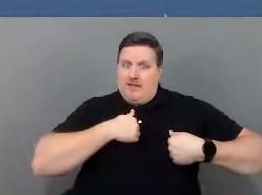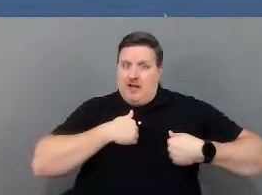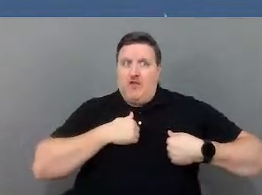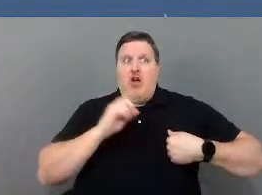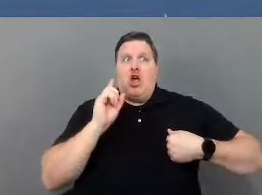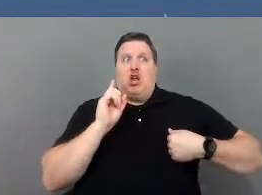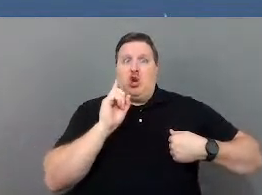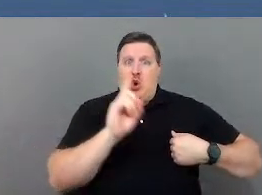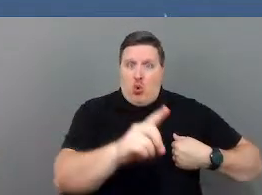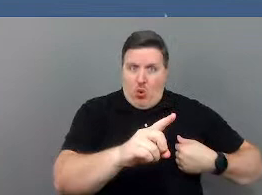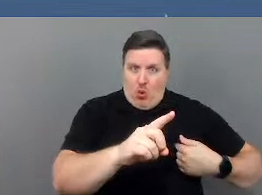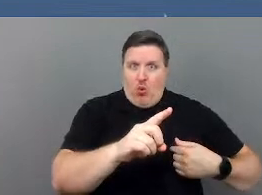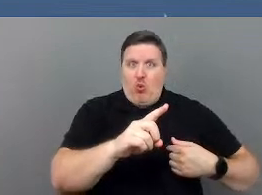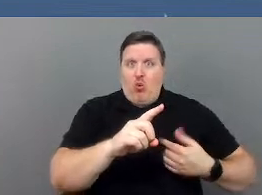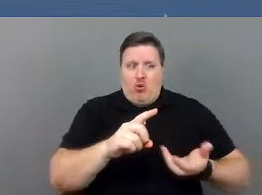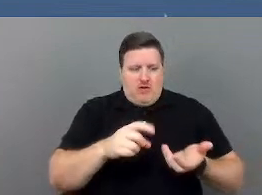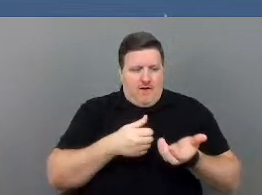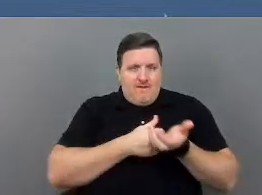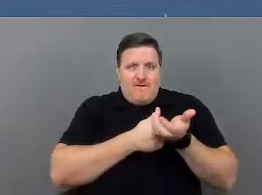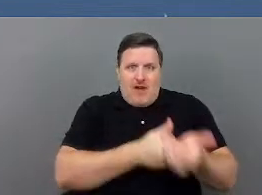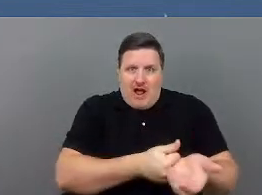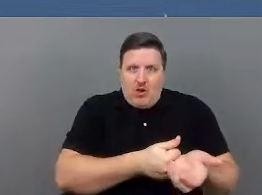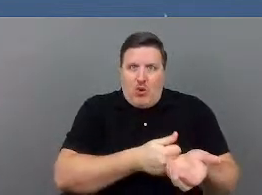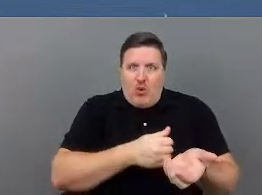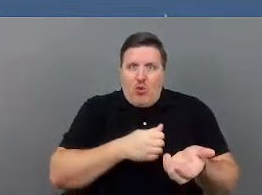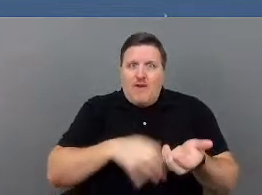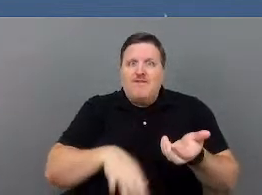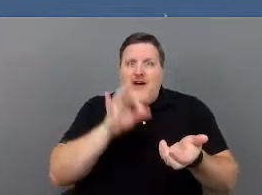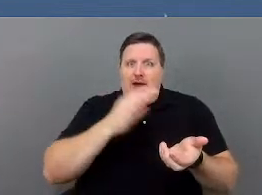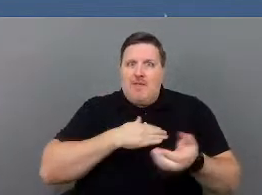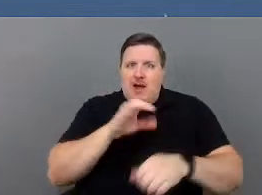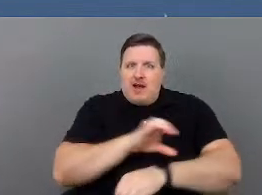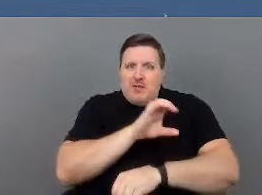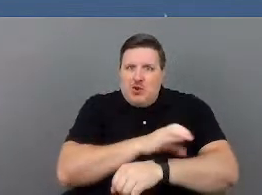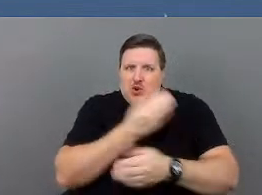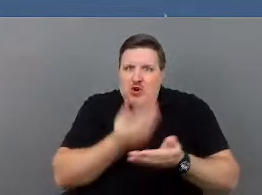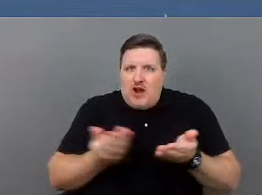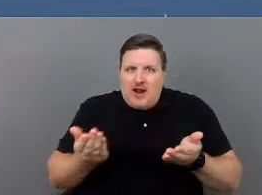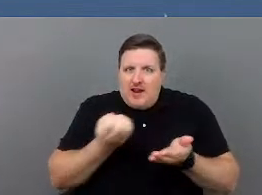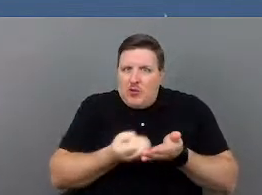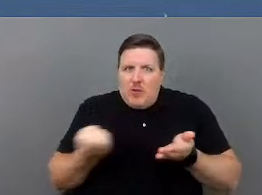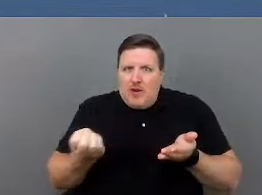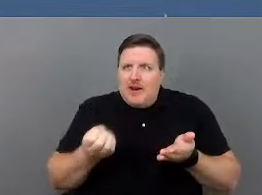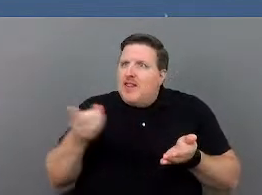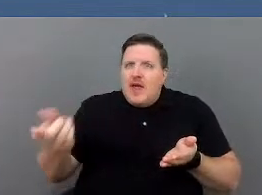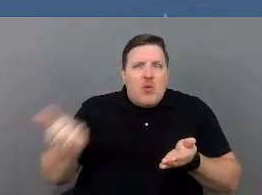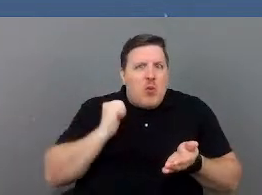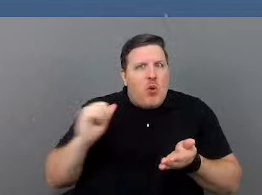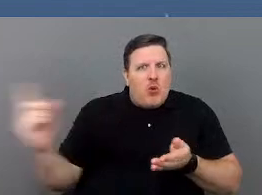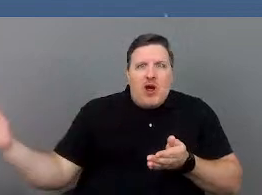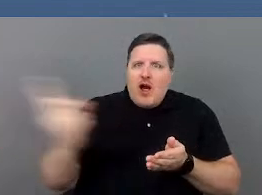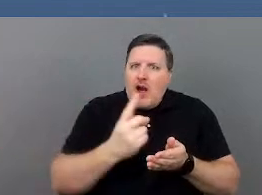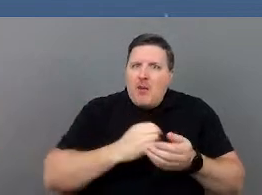THEY WON'T EVEN ACCOMPANY ME THERE. AND THAT'S WHEN IT WAS CLEAR. POLICE DIDN'T DO ANYTHING TO HELP. THEY DIDN'T PREVENT THIS.